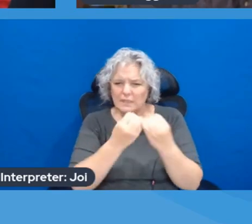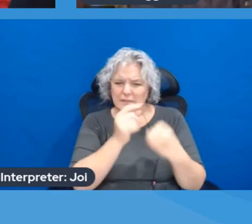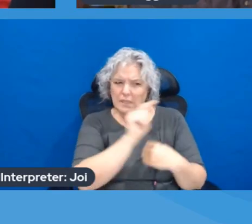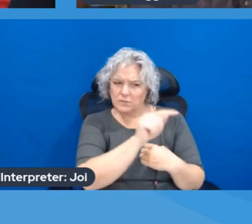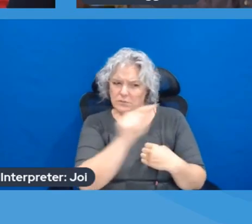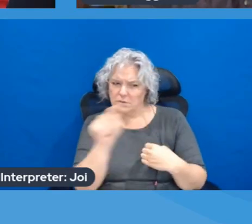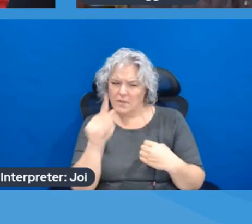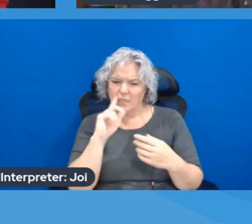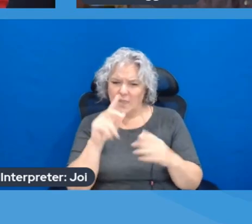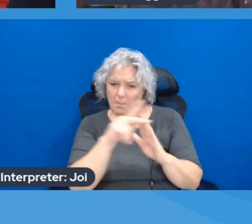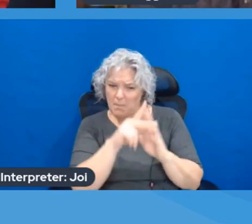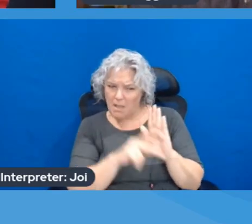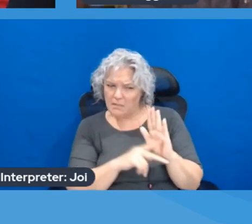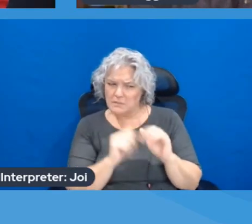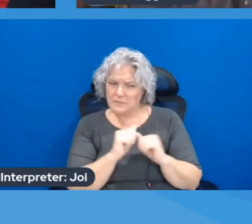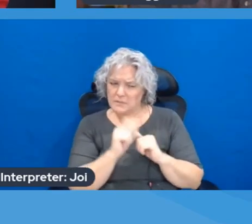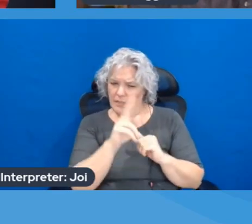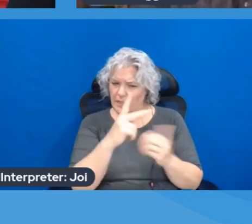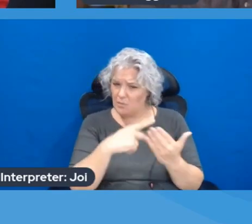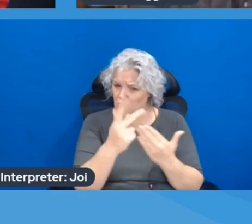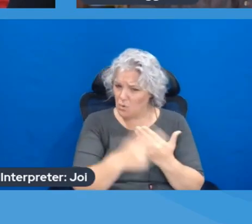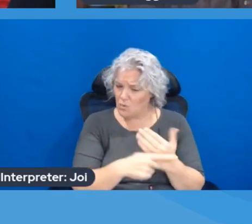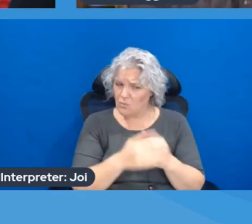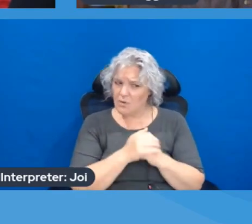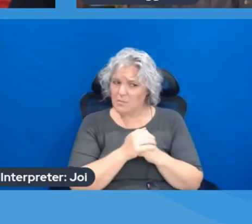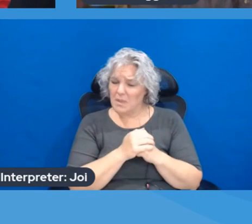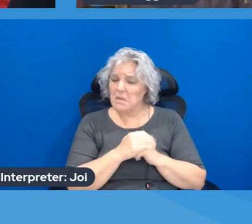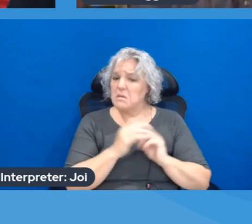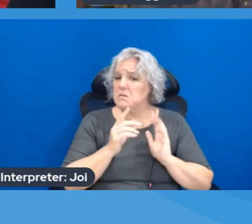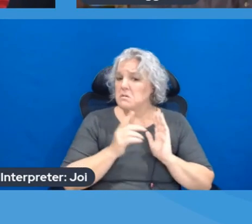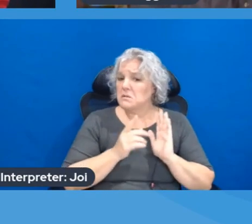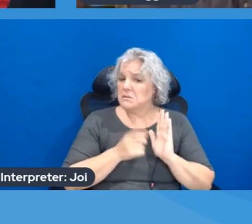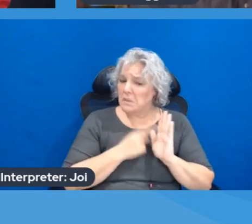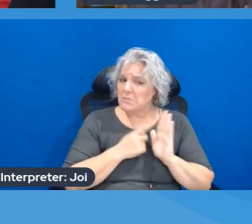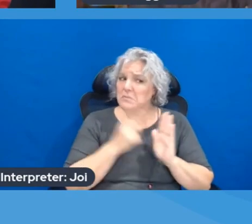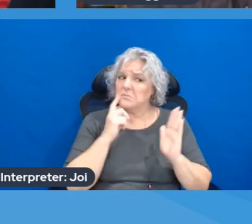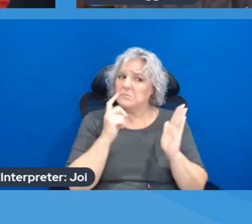that perhaps may express commitment to equity